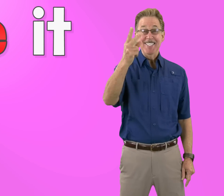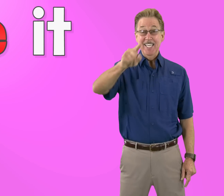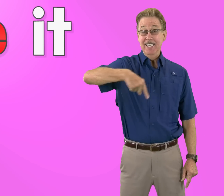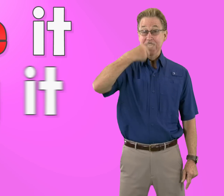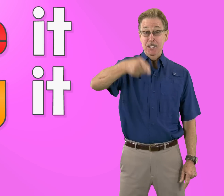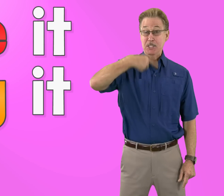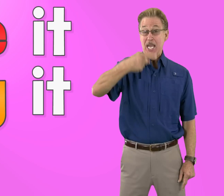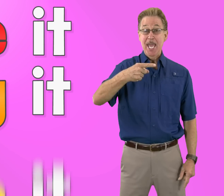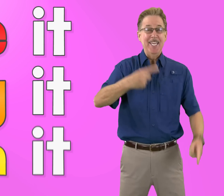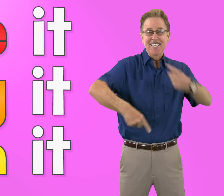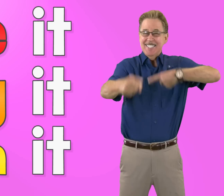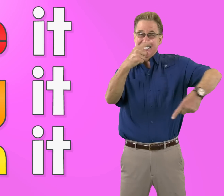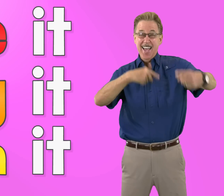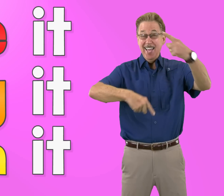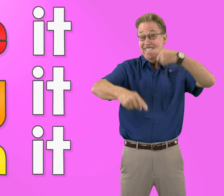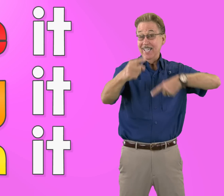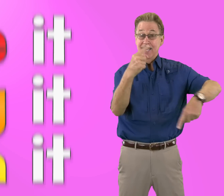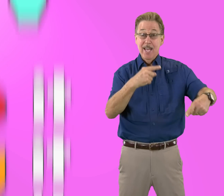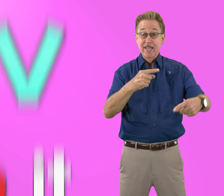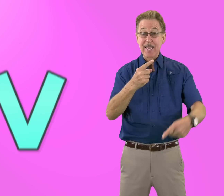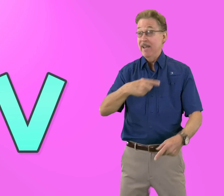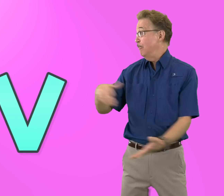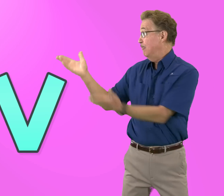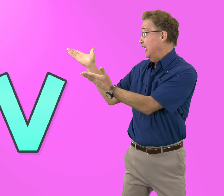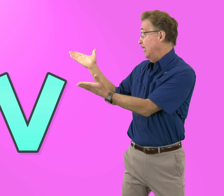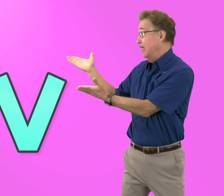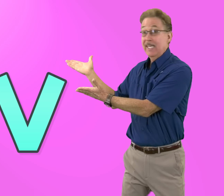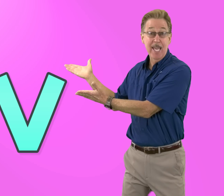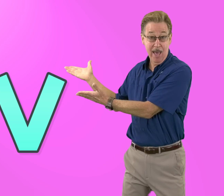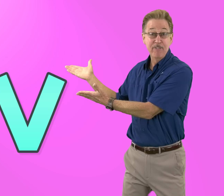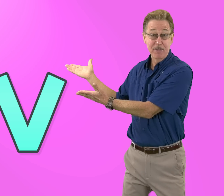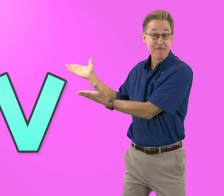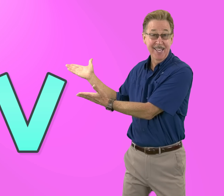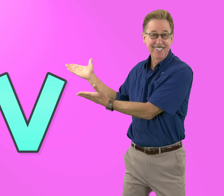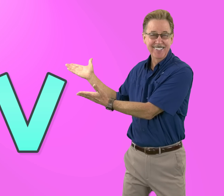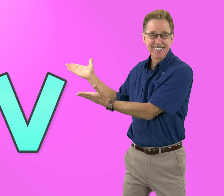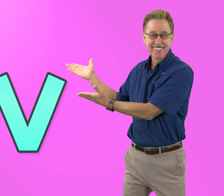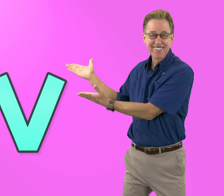See it, Say it Sign it Letter V v in the alphabet